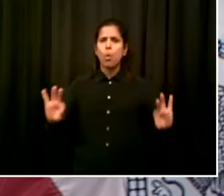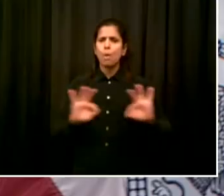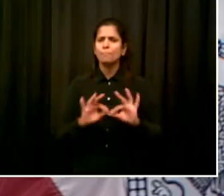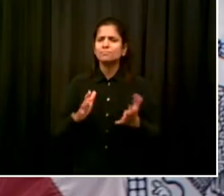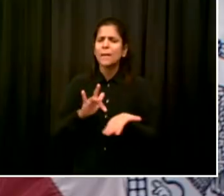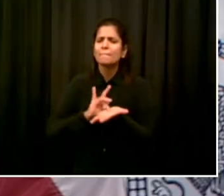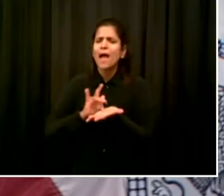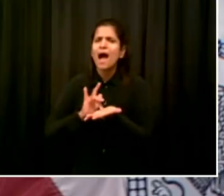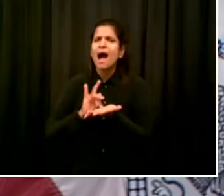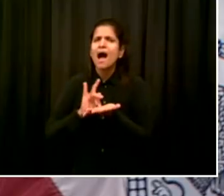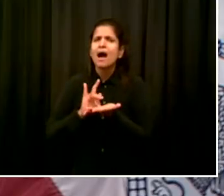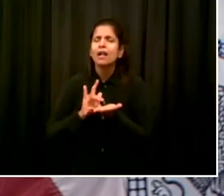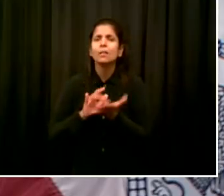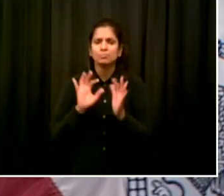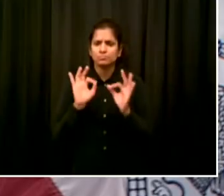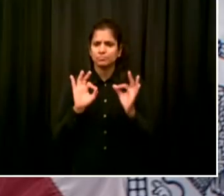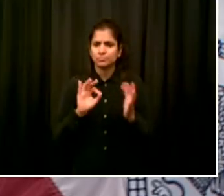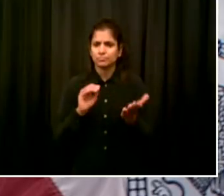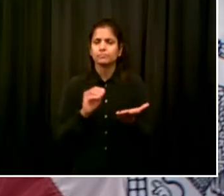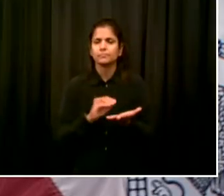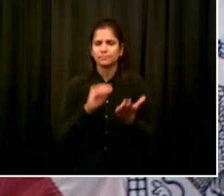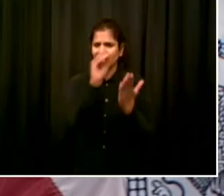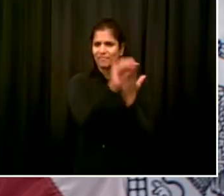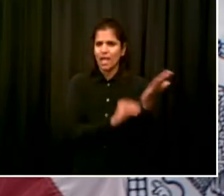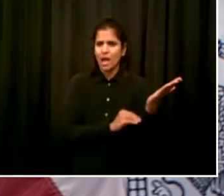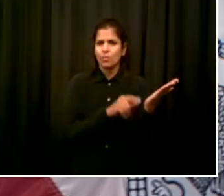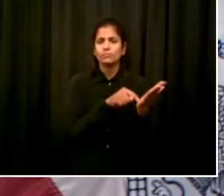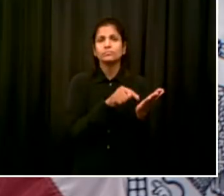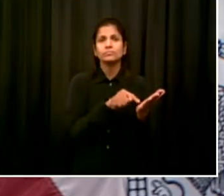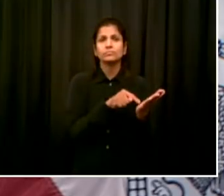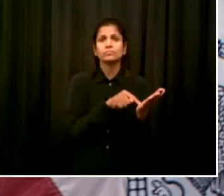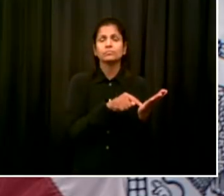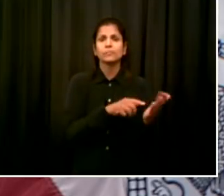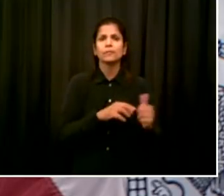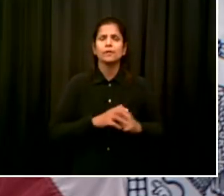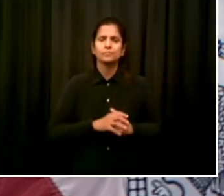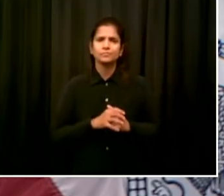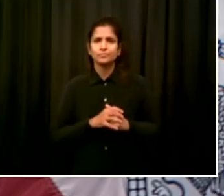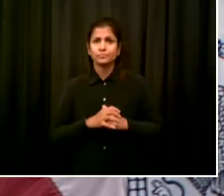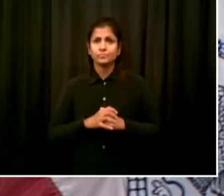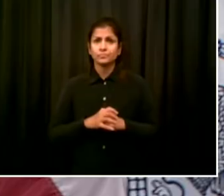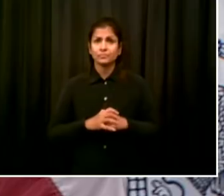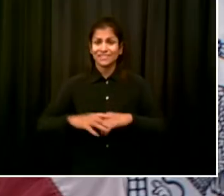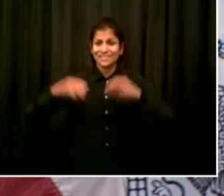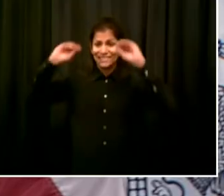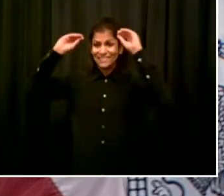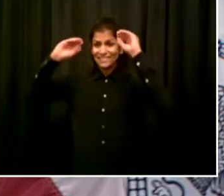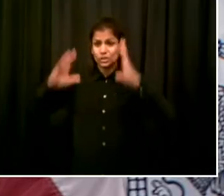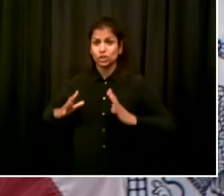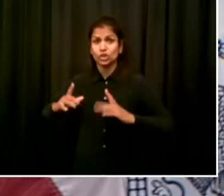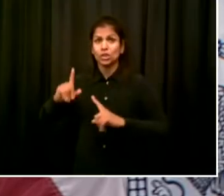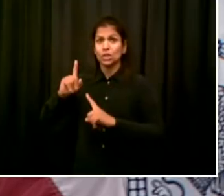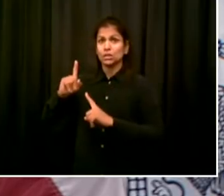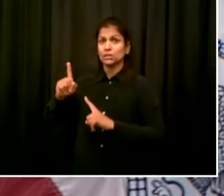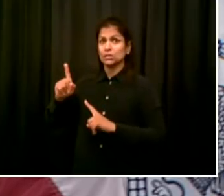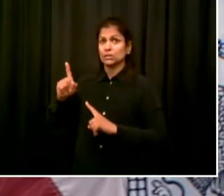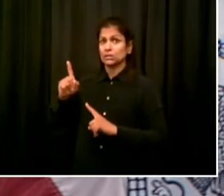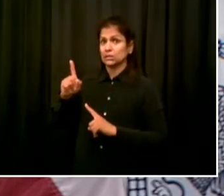I KNOW YOU FIGURED OUT THE MEDICAL EXEMPTION FORM THIS WEEK . I'VE SEEN HOW